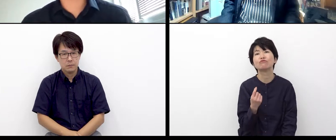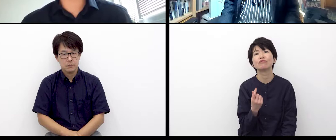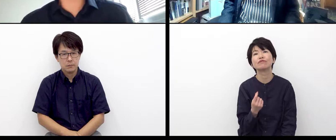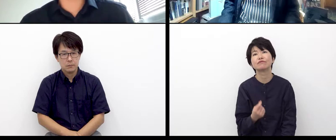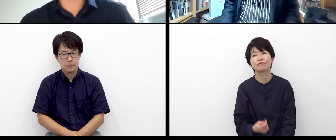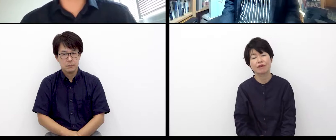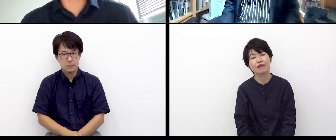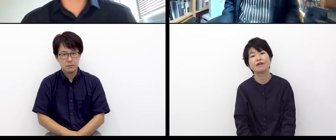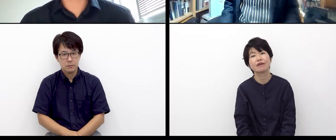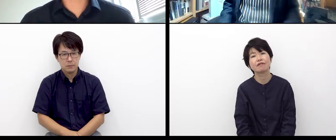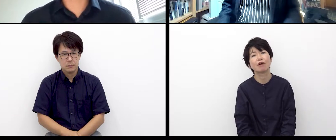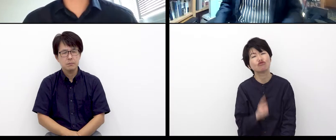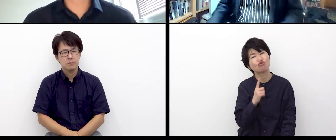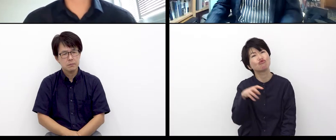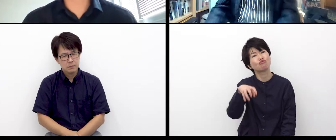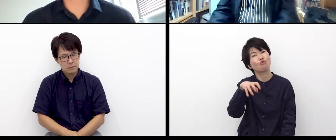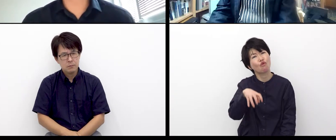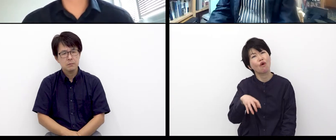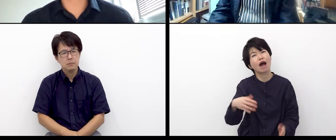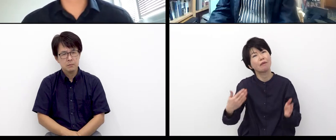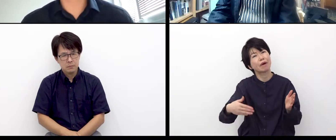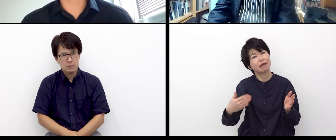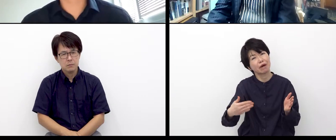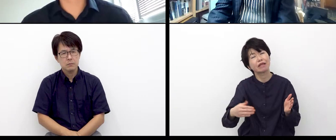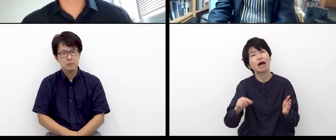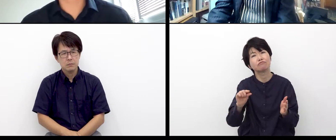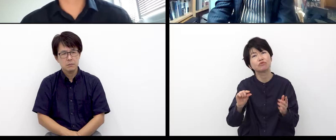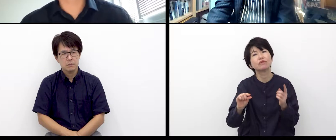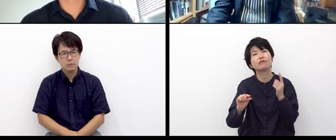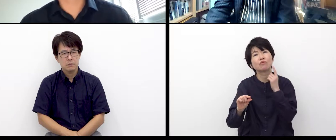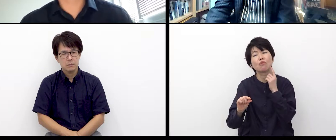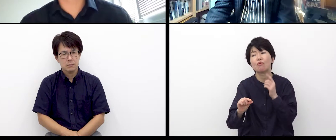If they gather together, they can’t help discuss